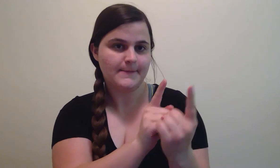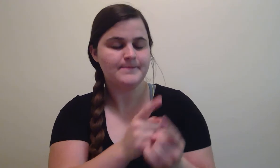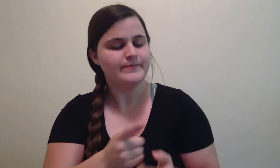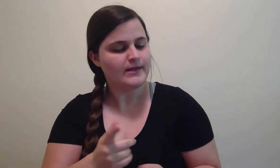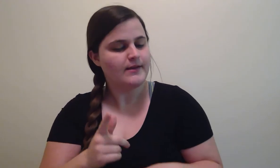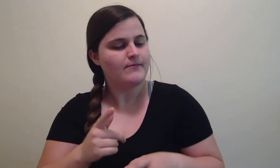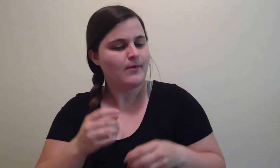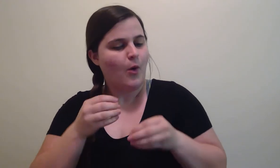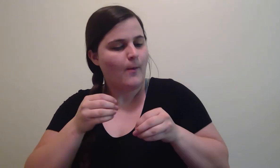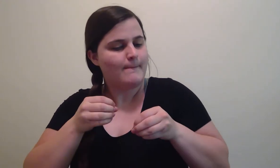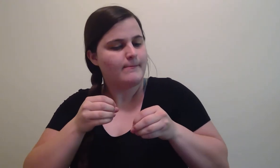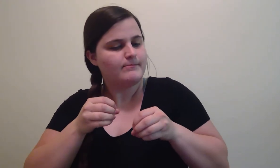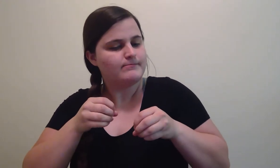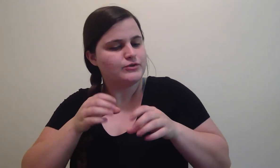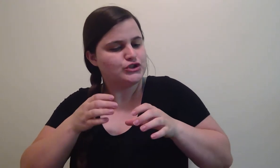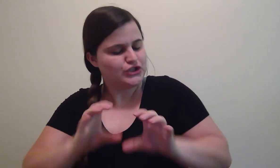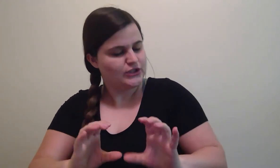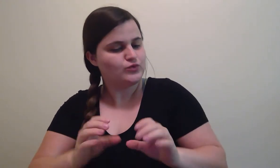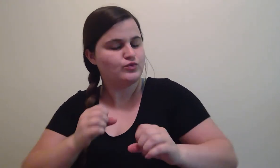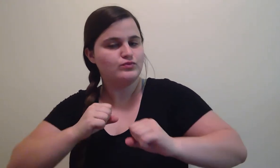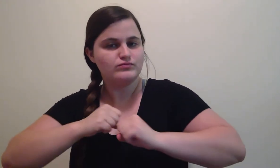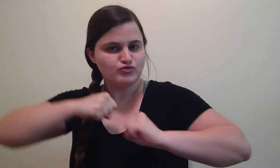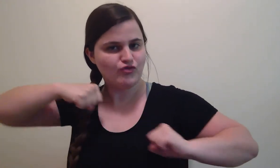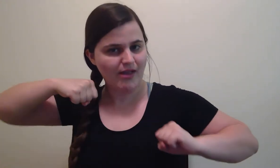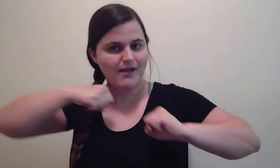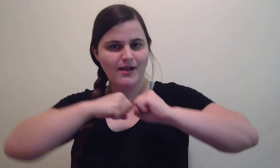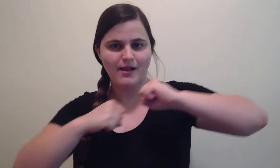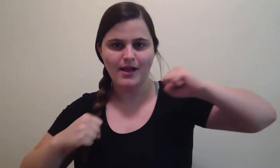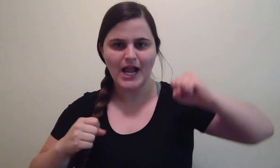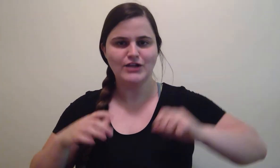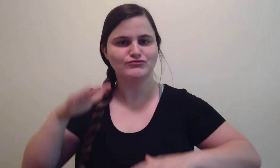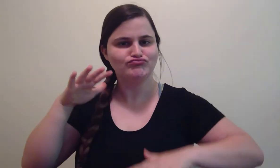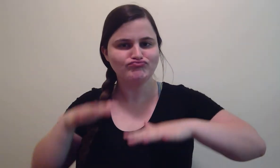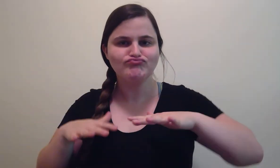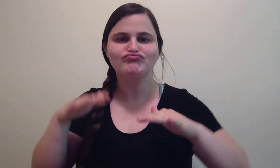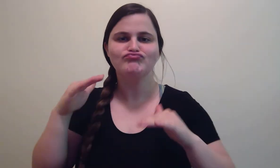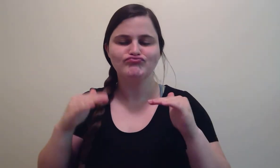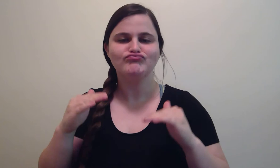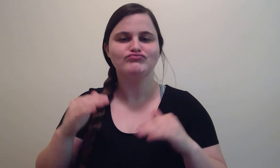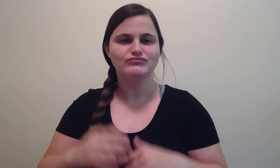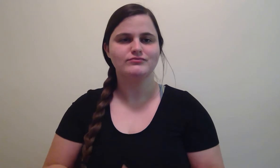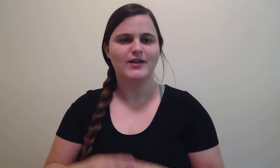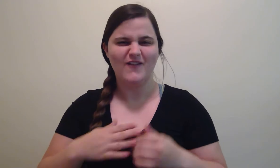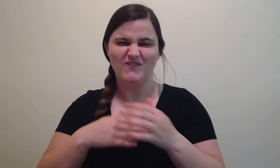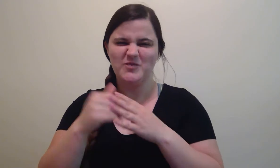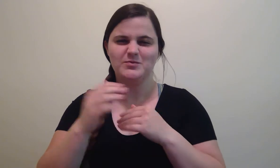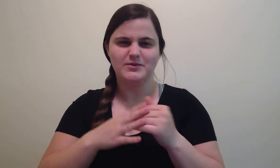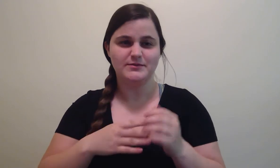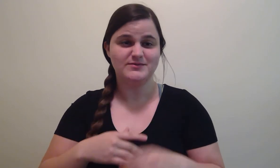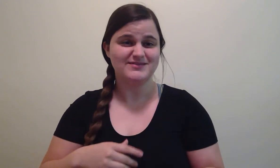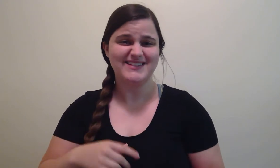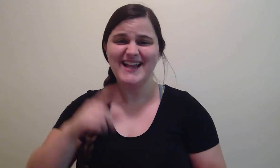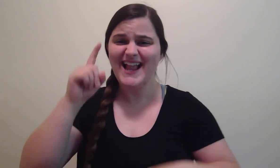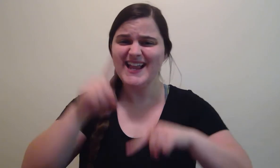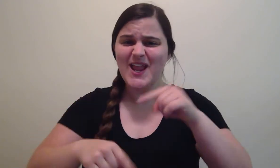"Give them a chance to stretch their legs, Julianna," she said. "They'll want some time to adjust."